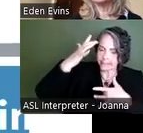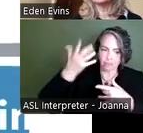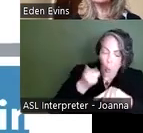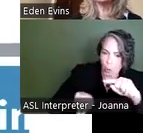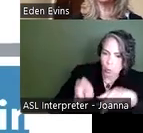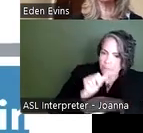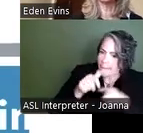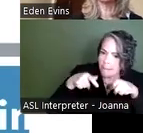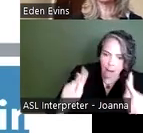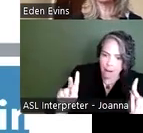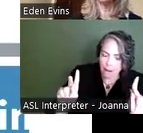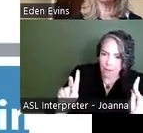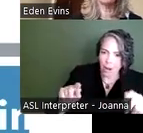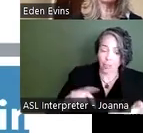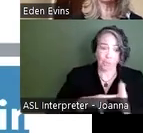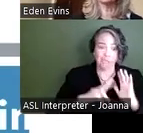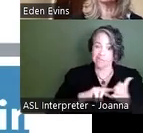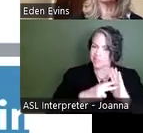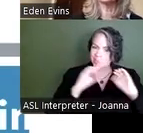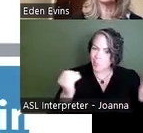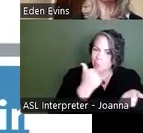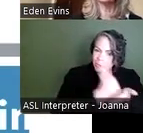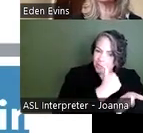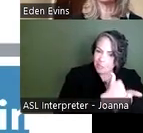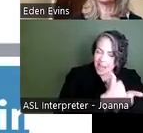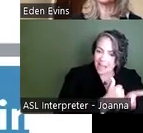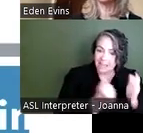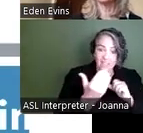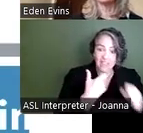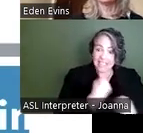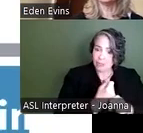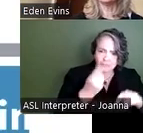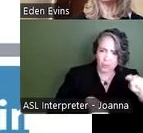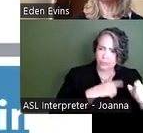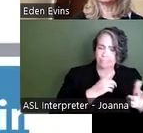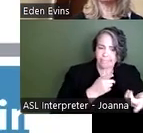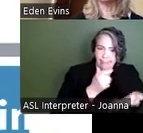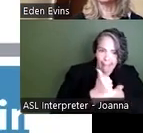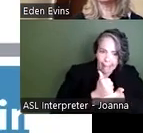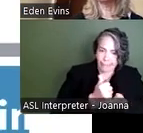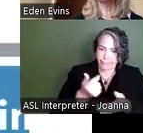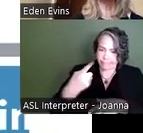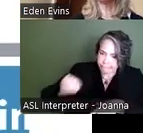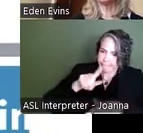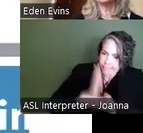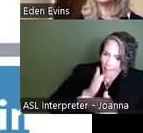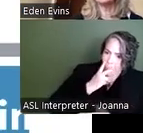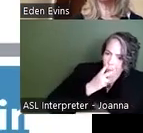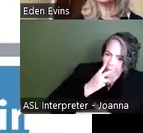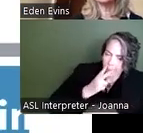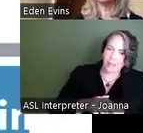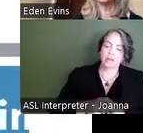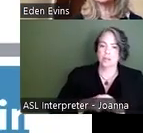didn't quit smoking, you know, for, sort of, 15 years. And, you know, we could be now seeing the